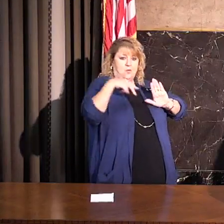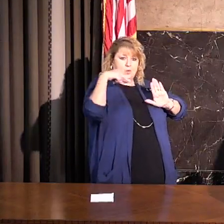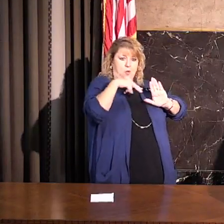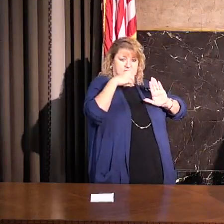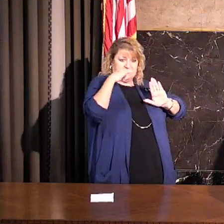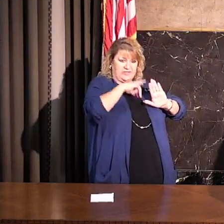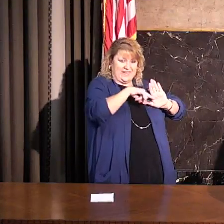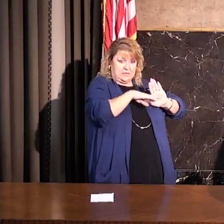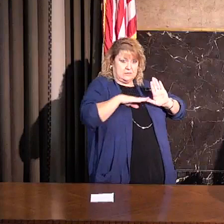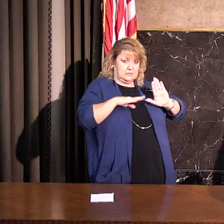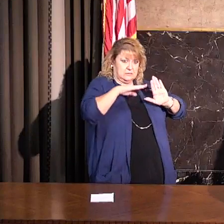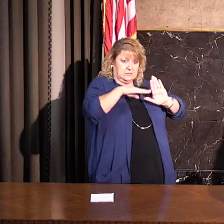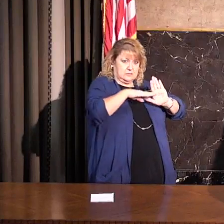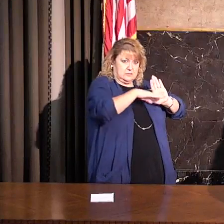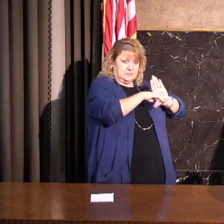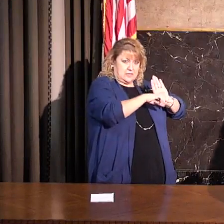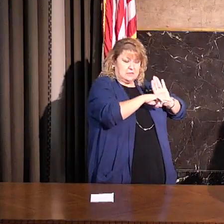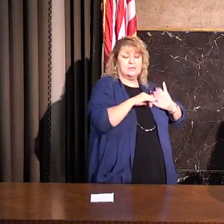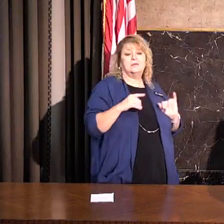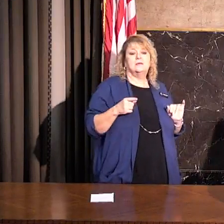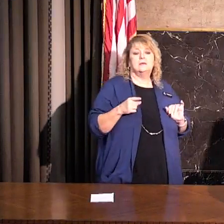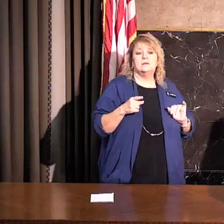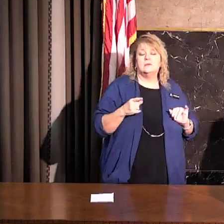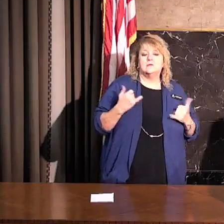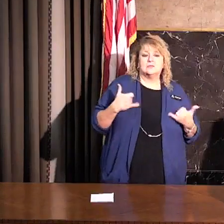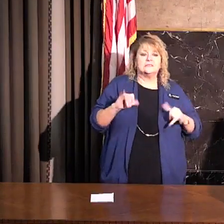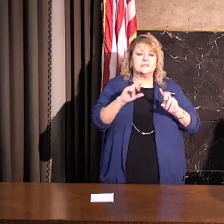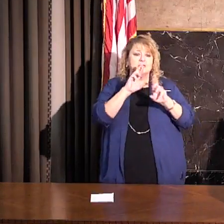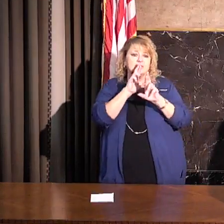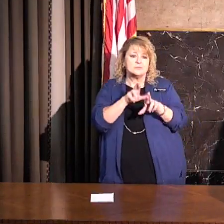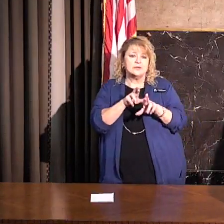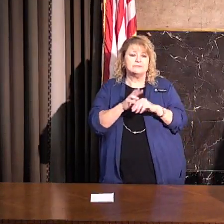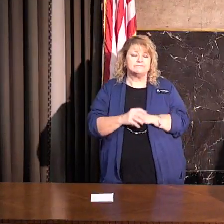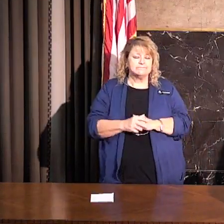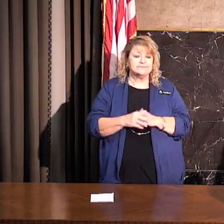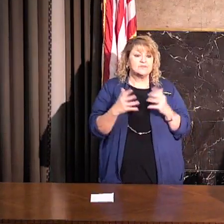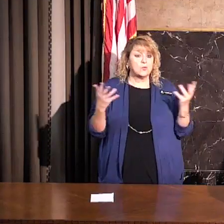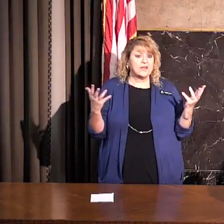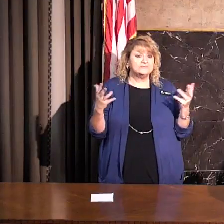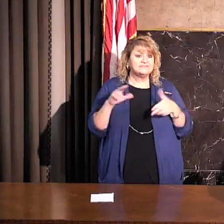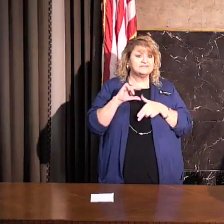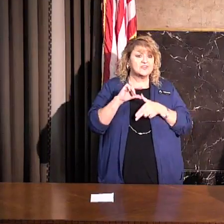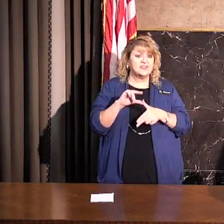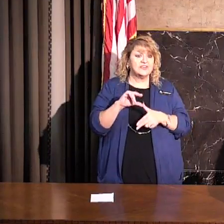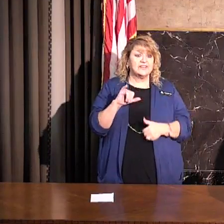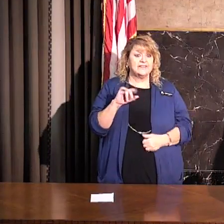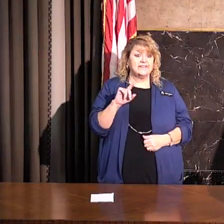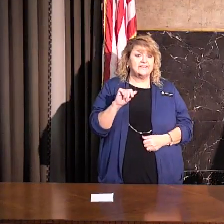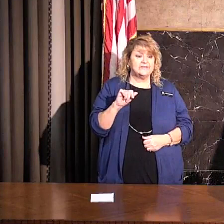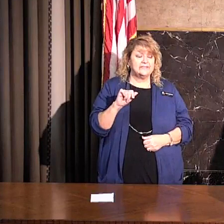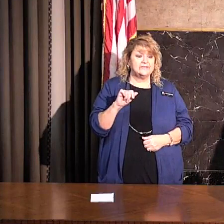um continuing to respond to